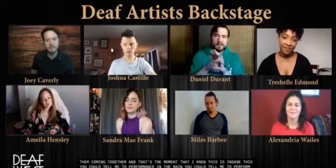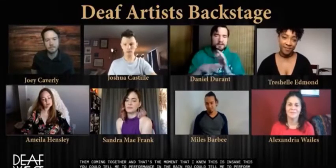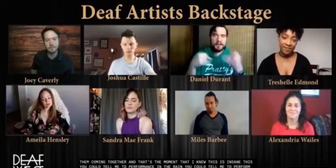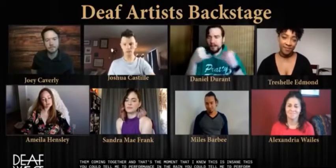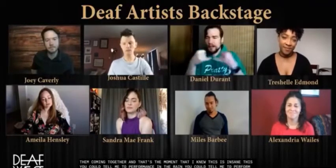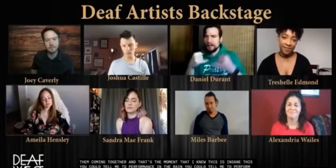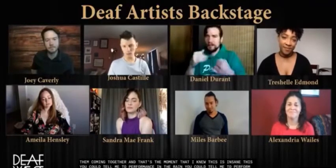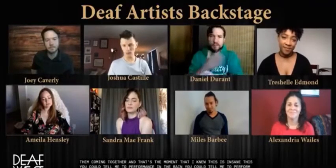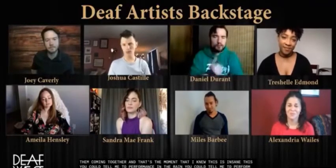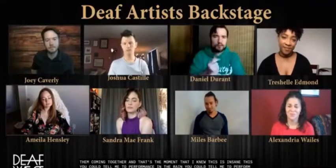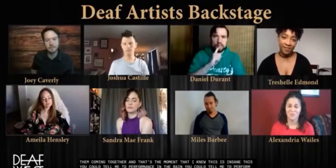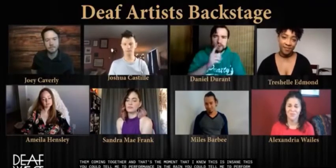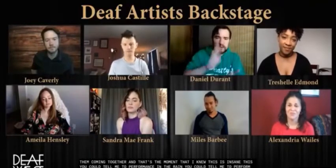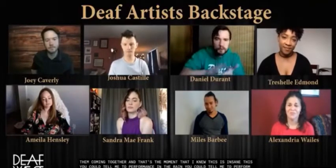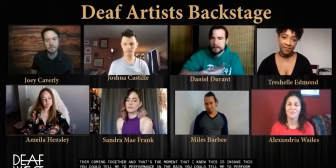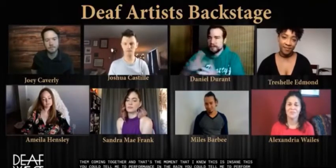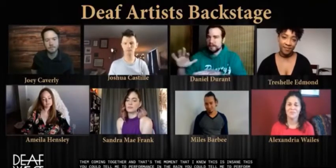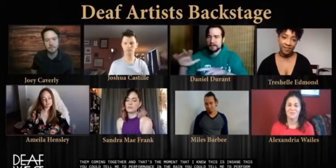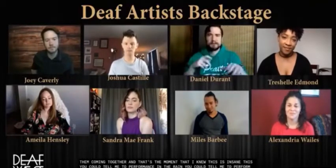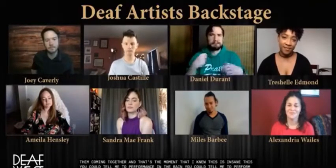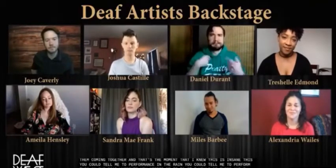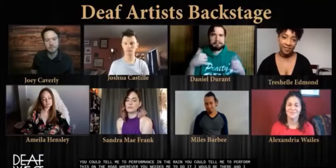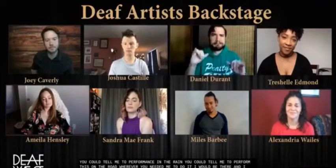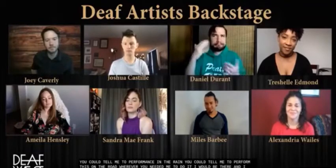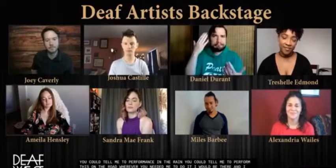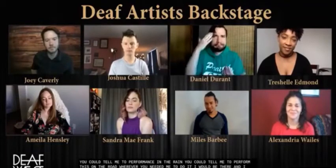Say we're doing a good job rehearse our lines and everything together.